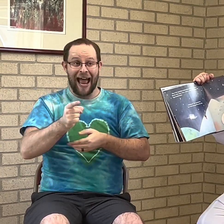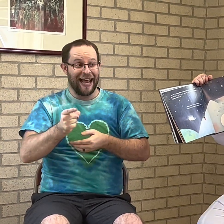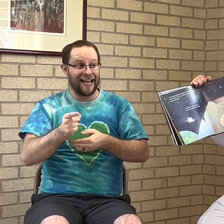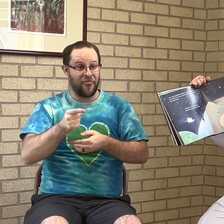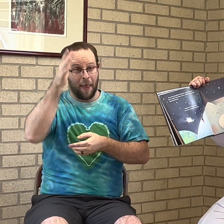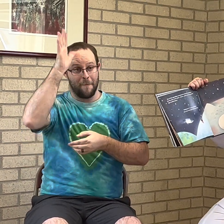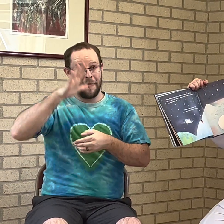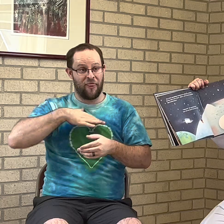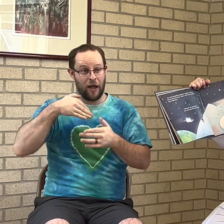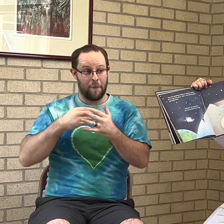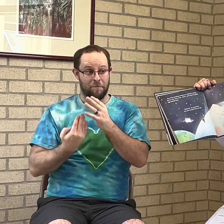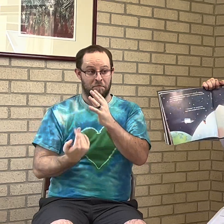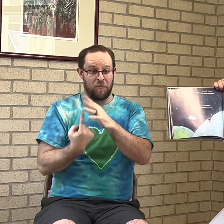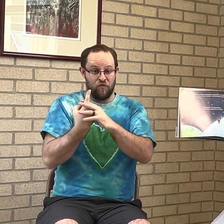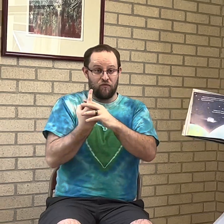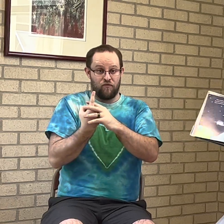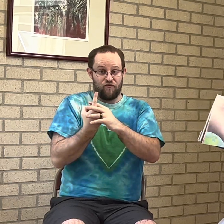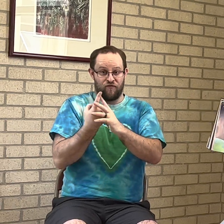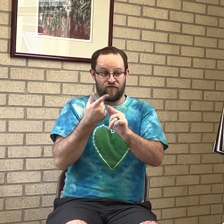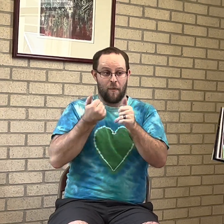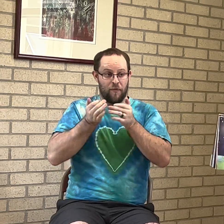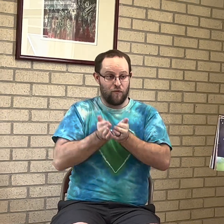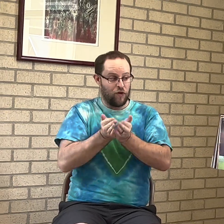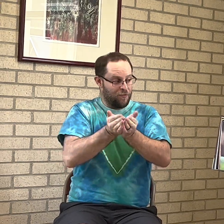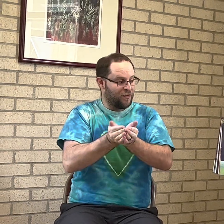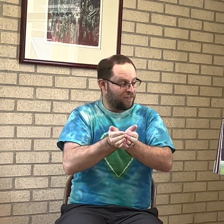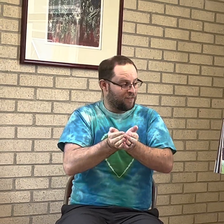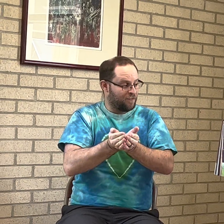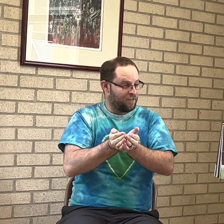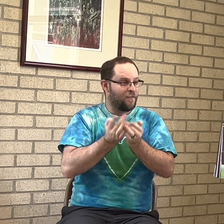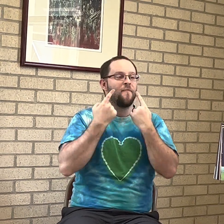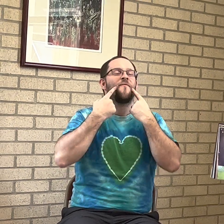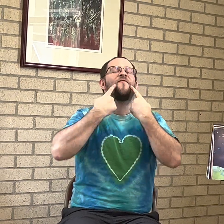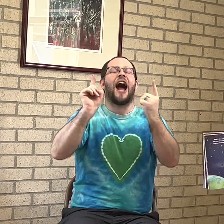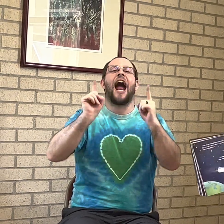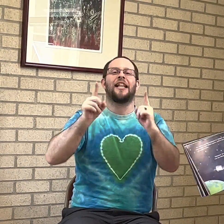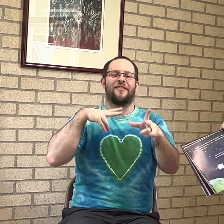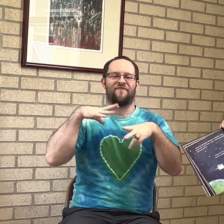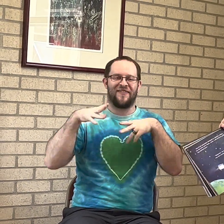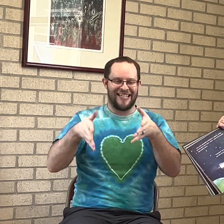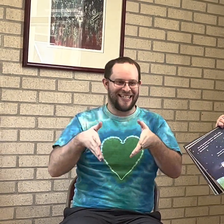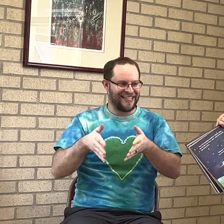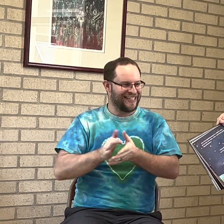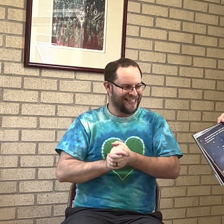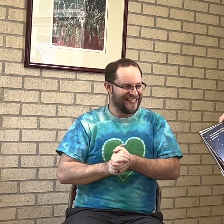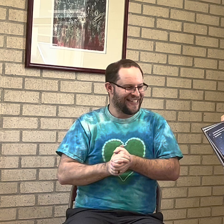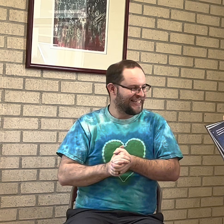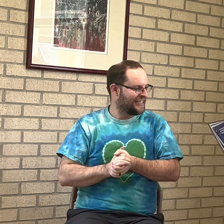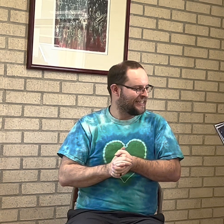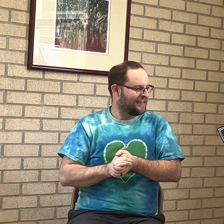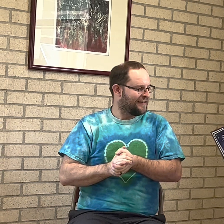who emerged from the ship. Look! She finally has visitors! Yeah! Child: Yeah!